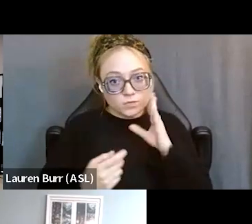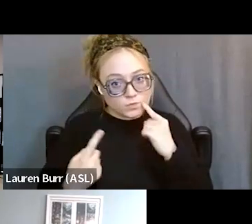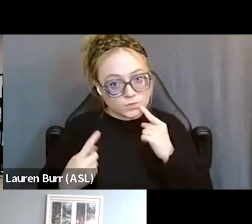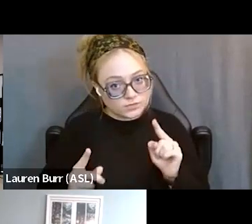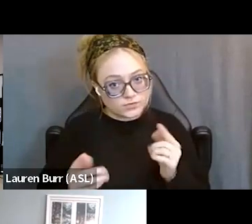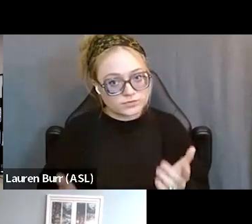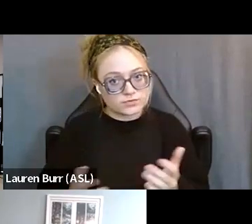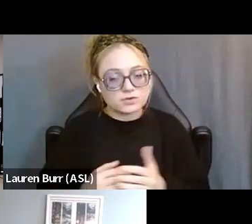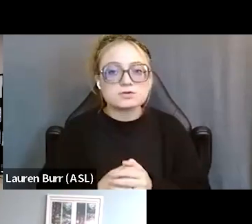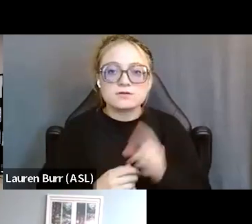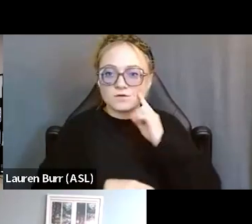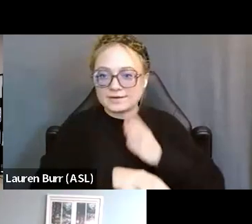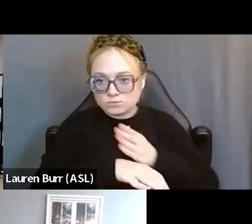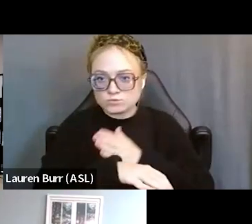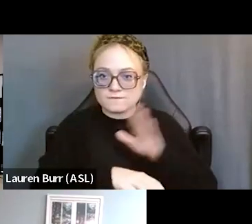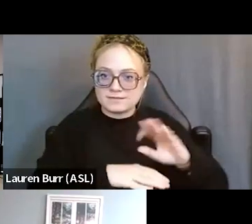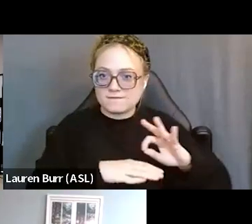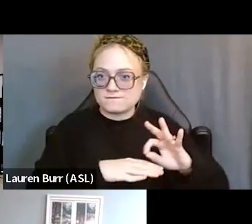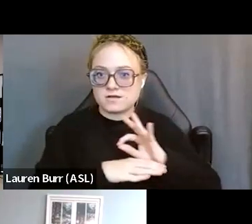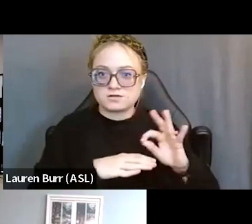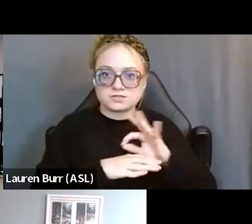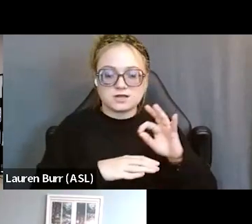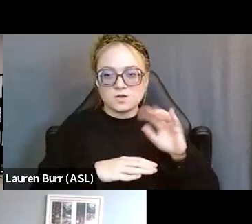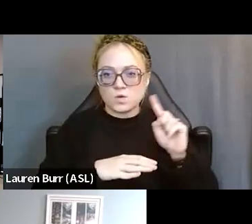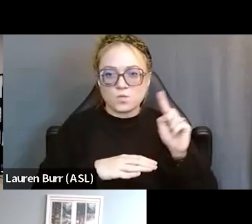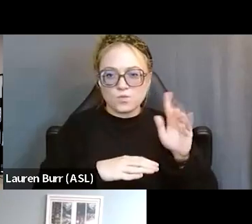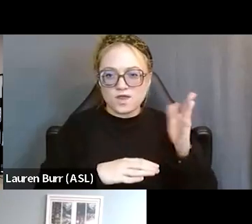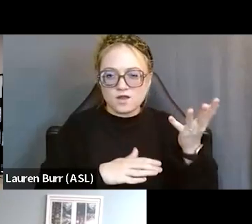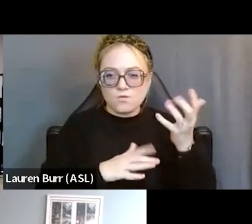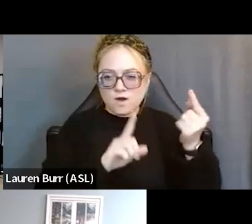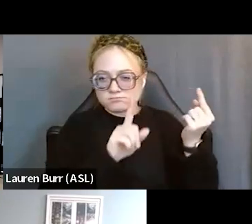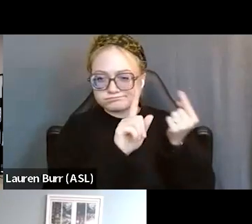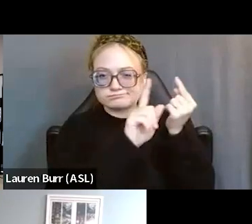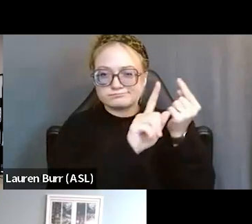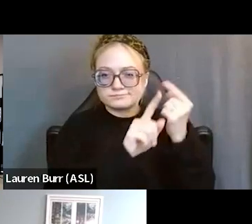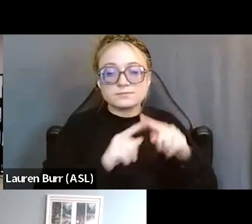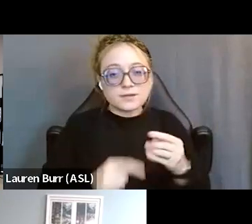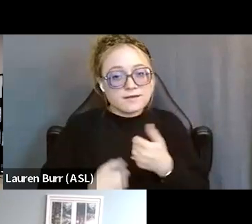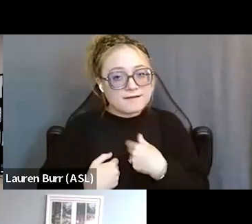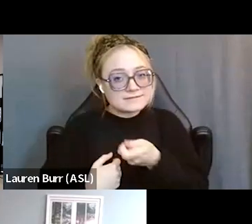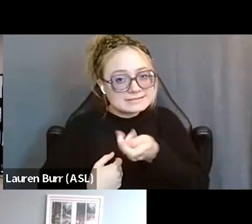to improve functioning to like where they wanna be. But there are several strategies and therapy models